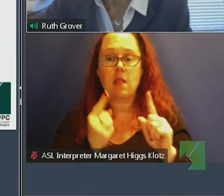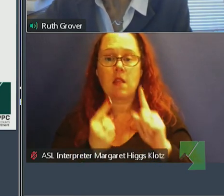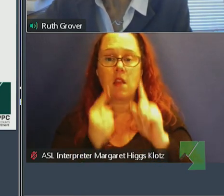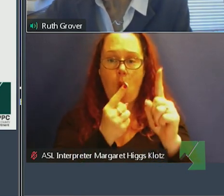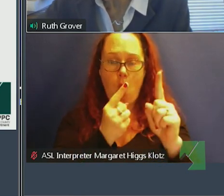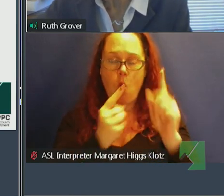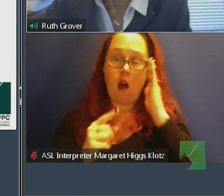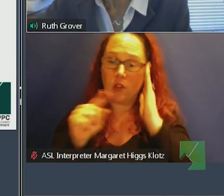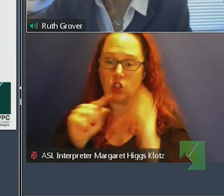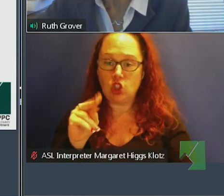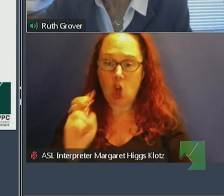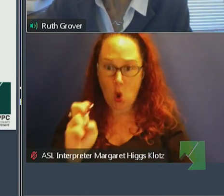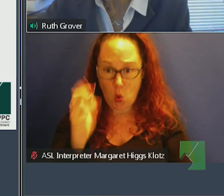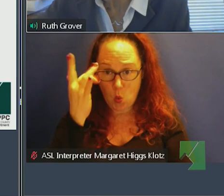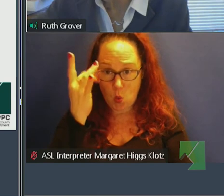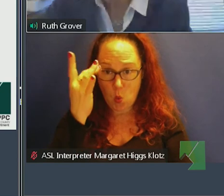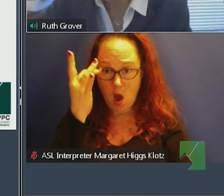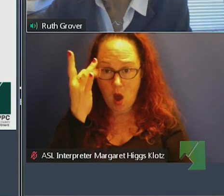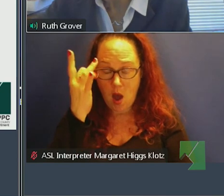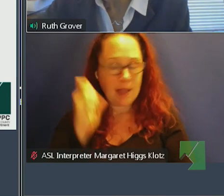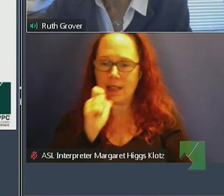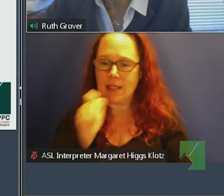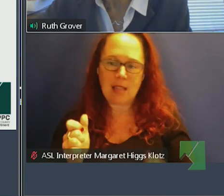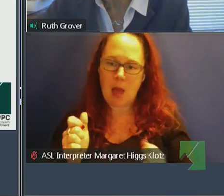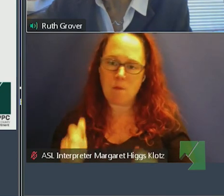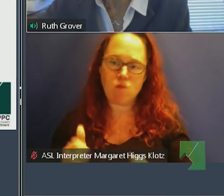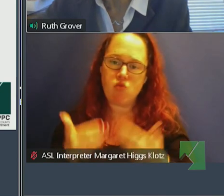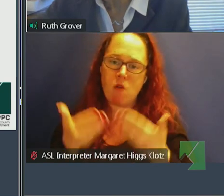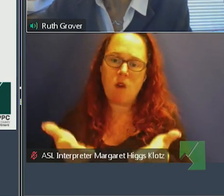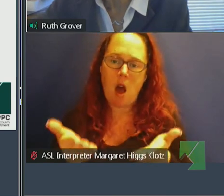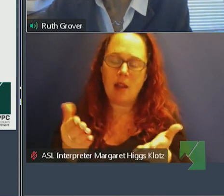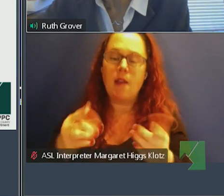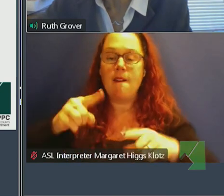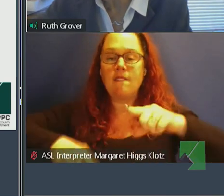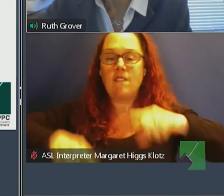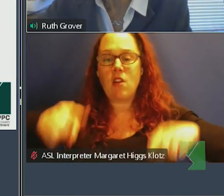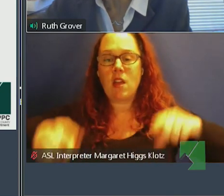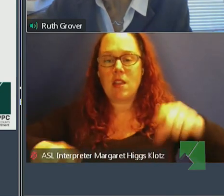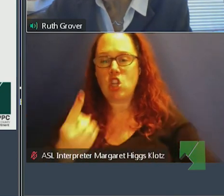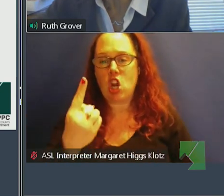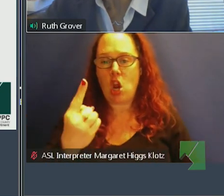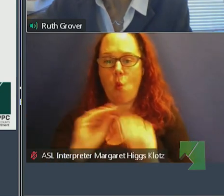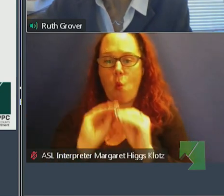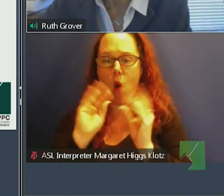it doesn't provide an encourage variation in the one family detached for a potential subdivision loss,